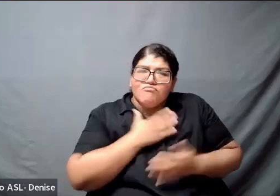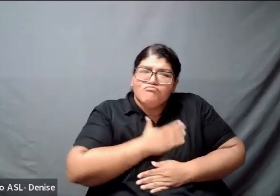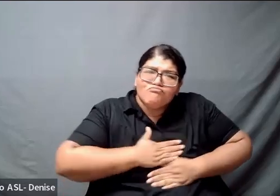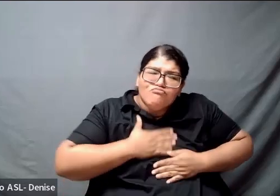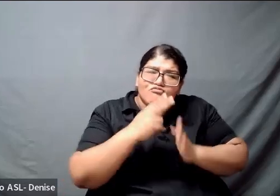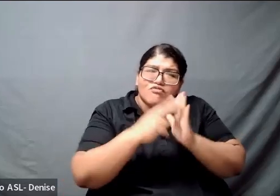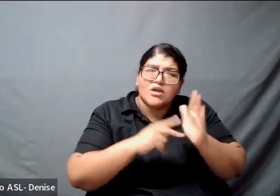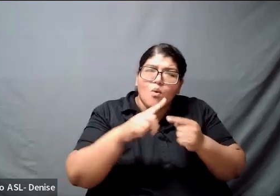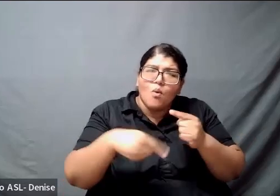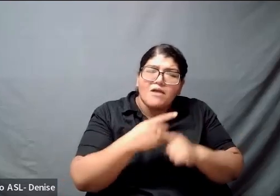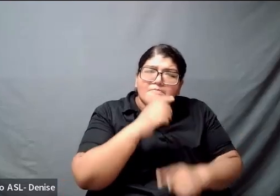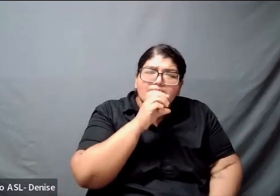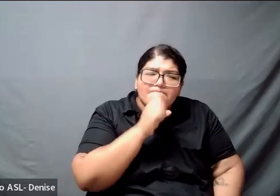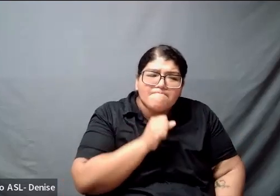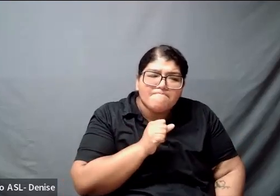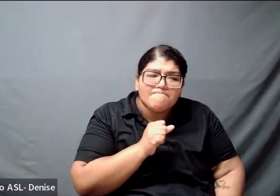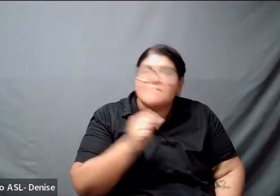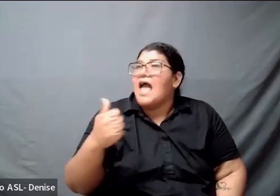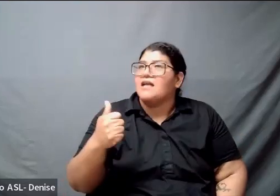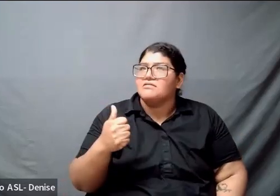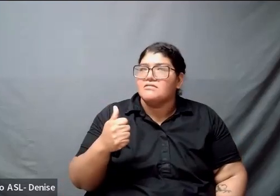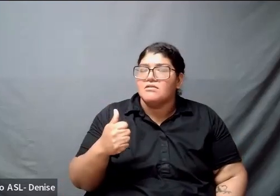what would it be like to write a story about a queer kid?